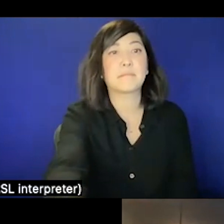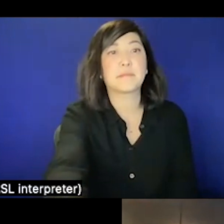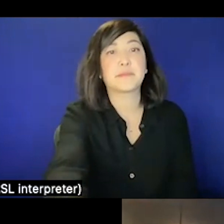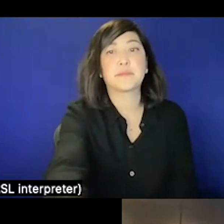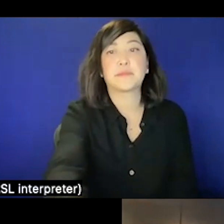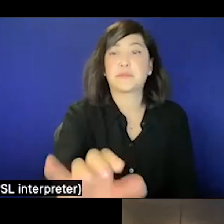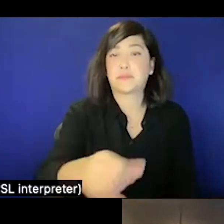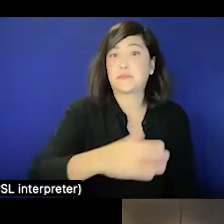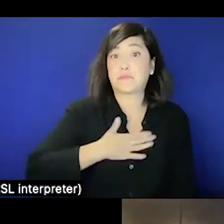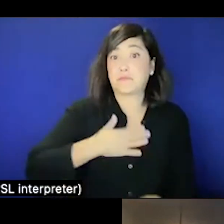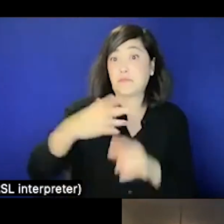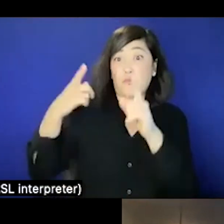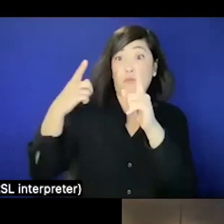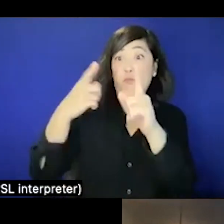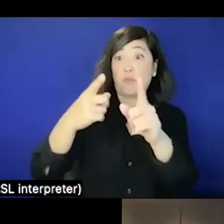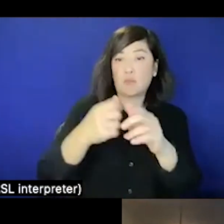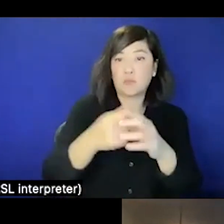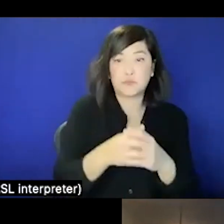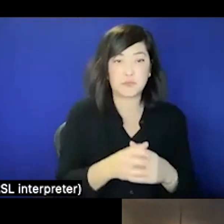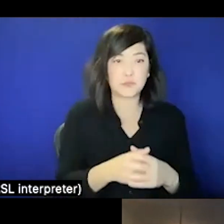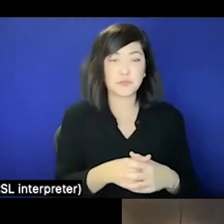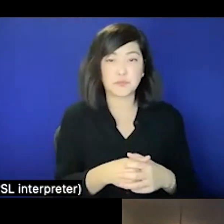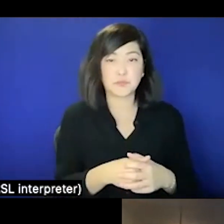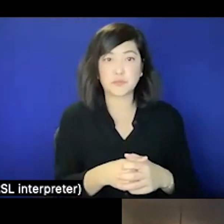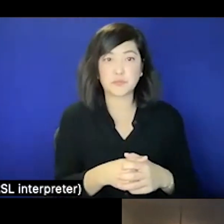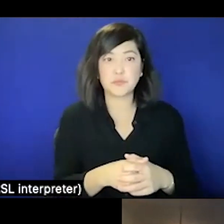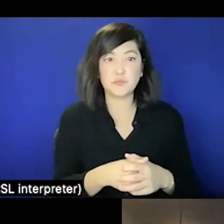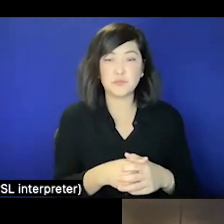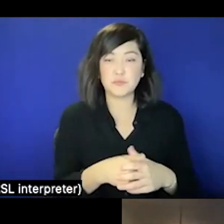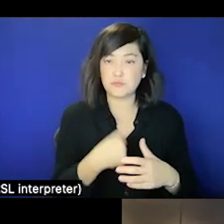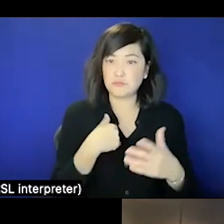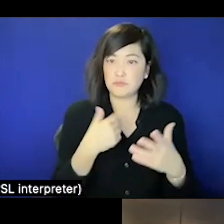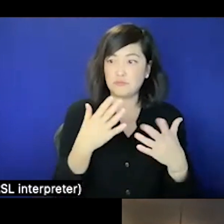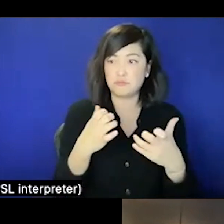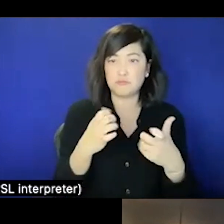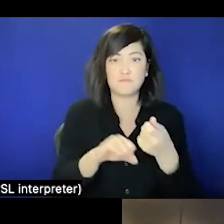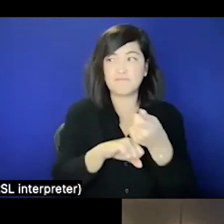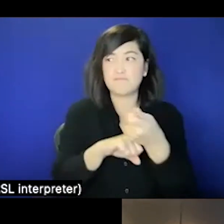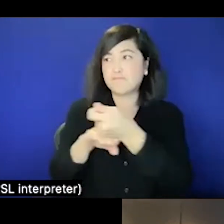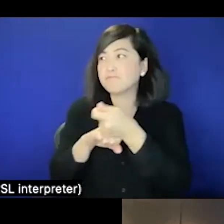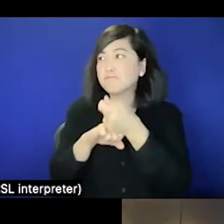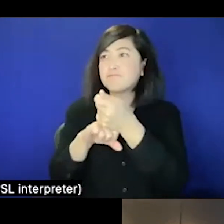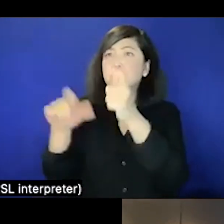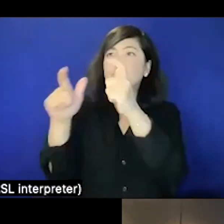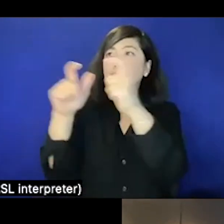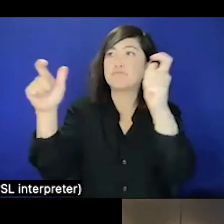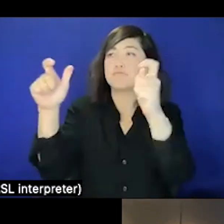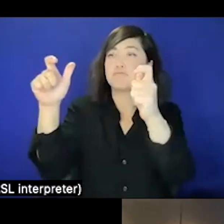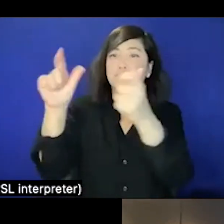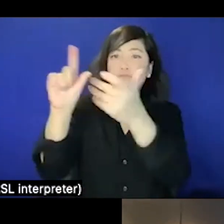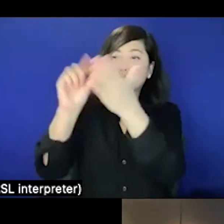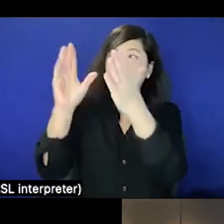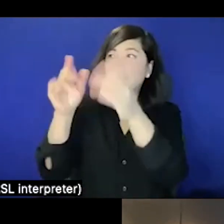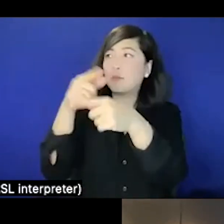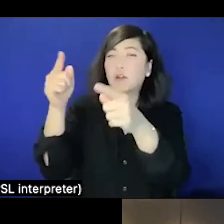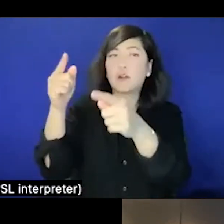that I don't want to serve the needs of larger publishers, most of them are members of BISG and